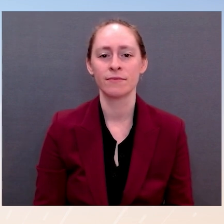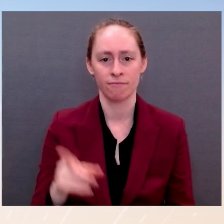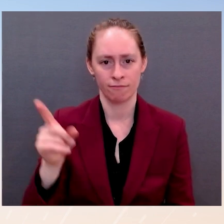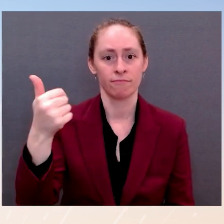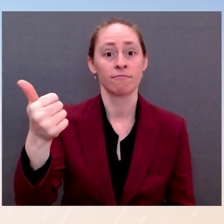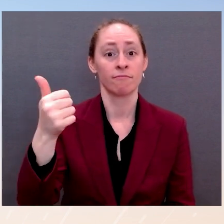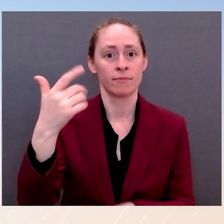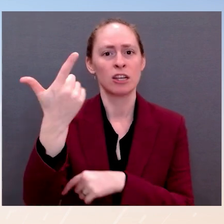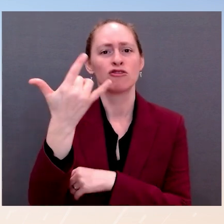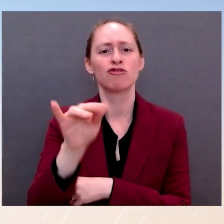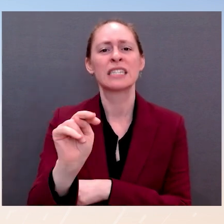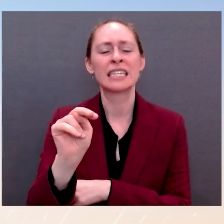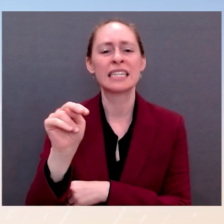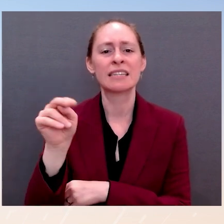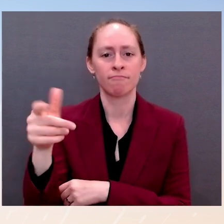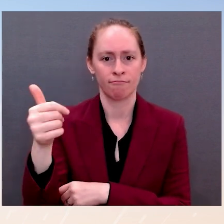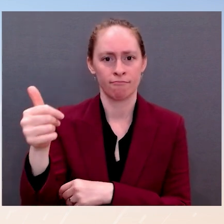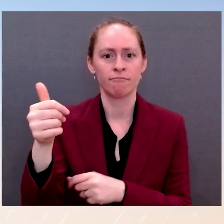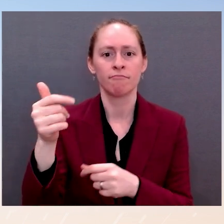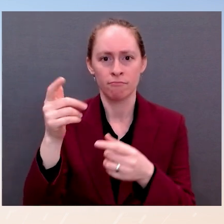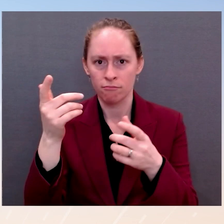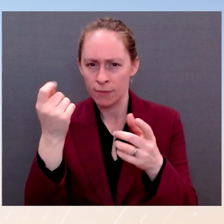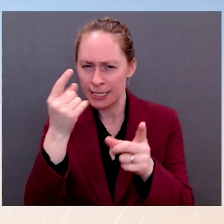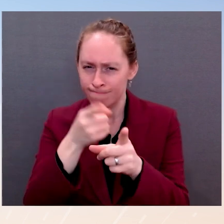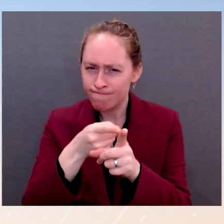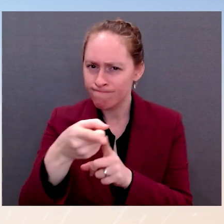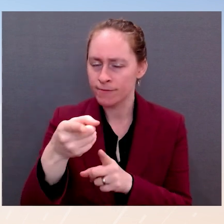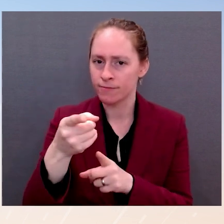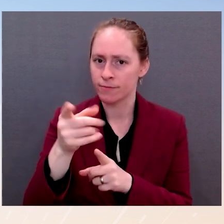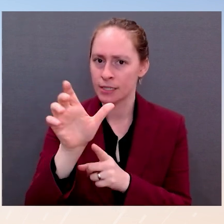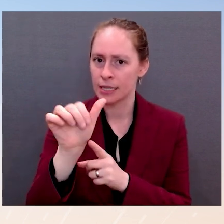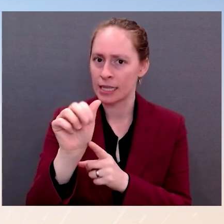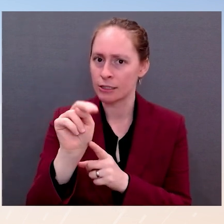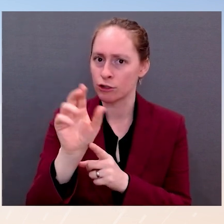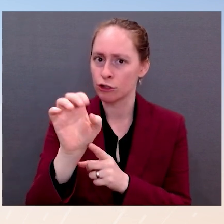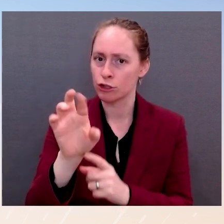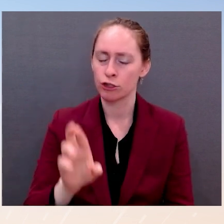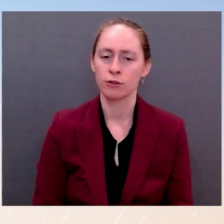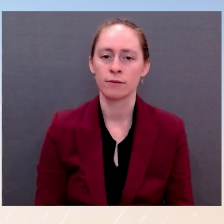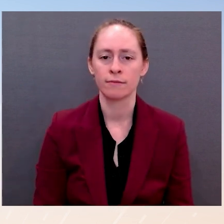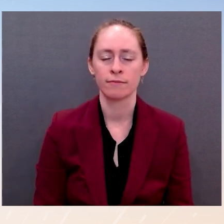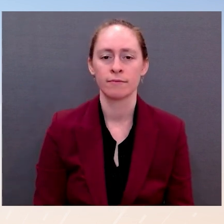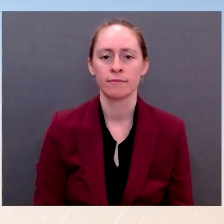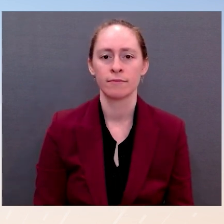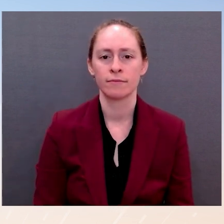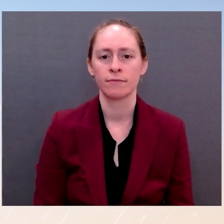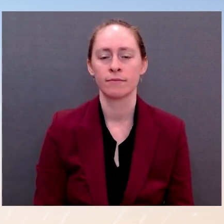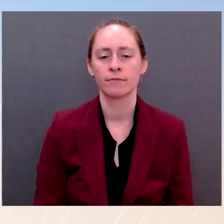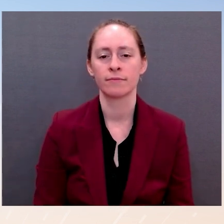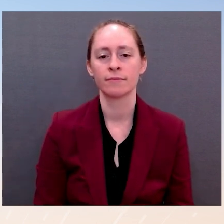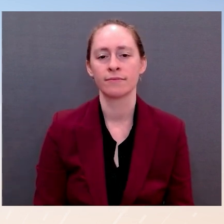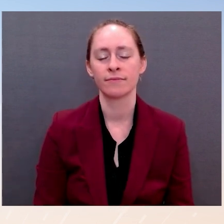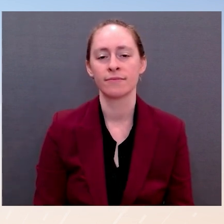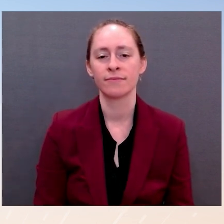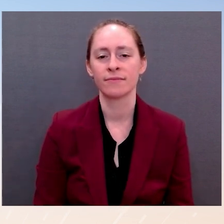who is the senior vice President and chief health equity officer at the Memorial Sloan-Kettering Cancer Center